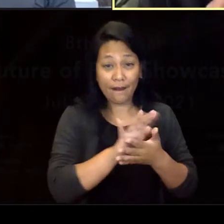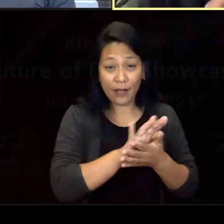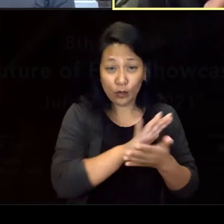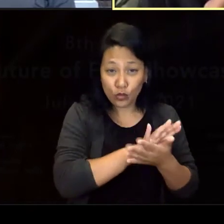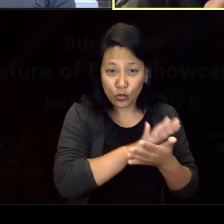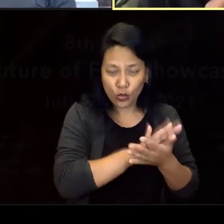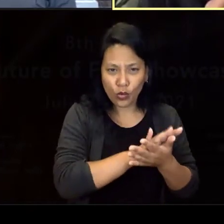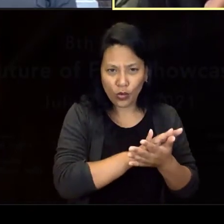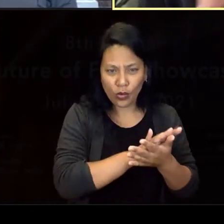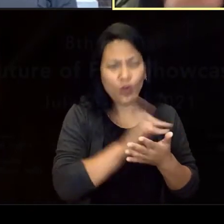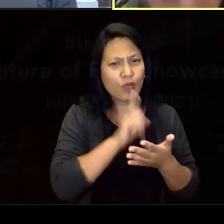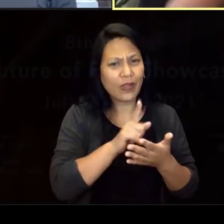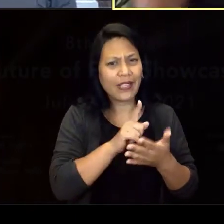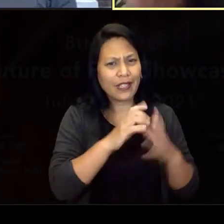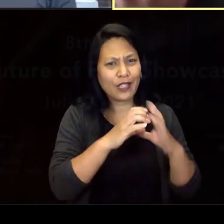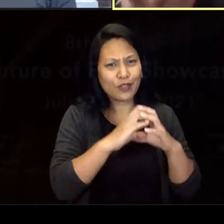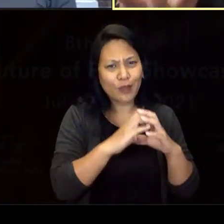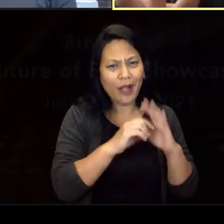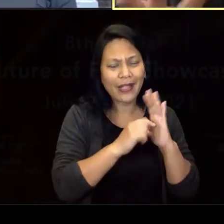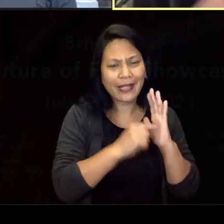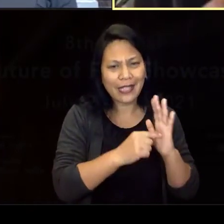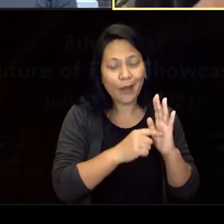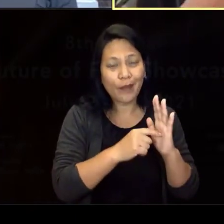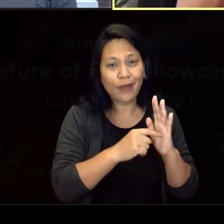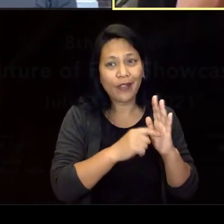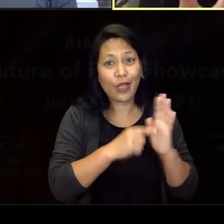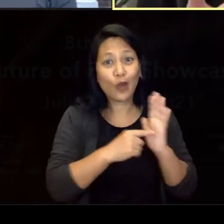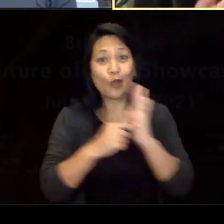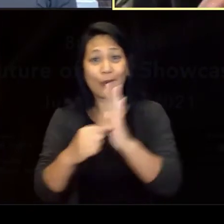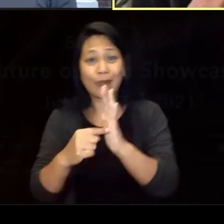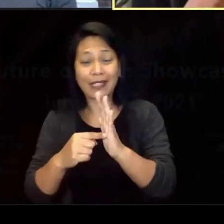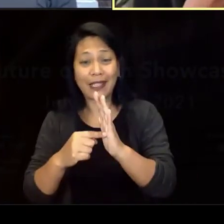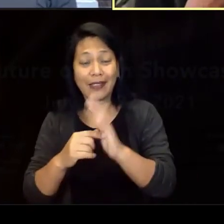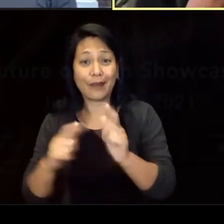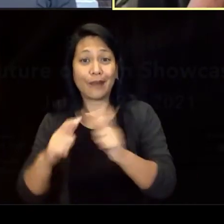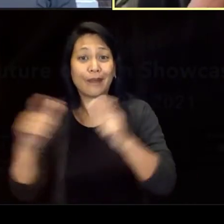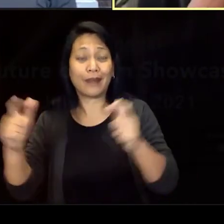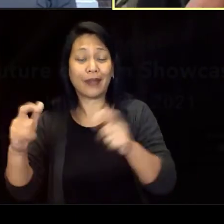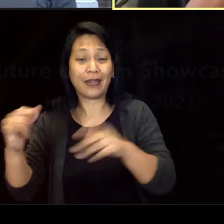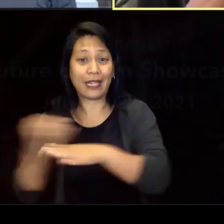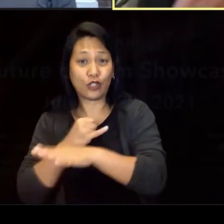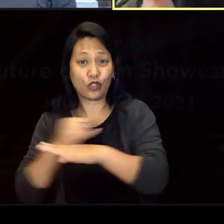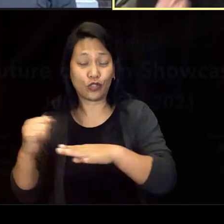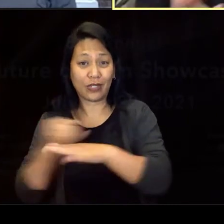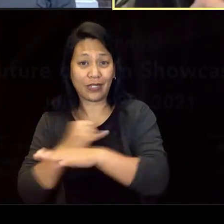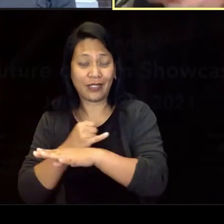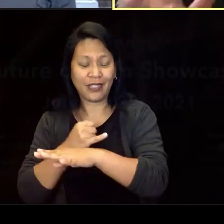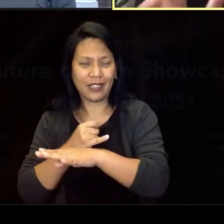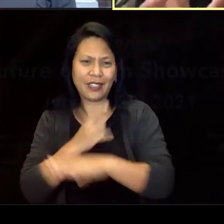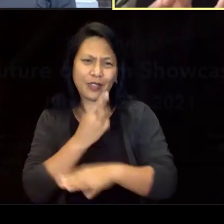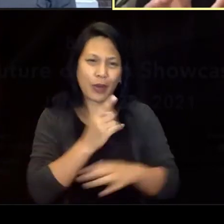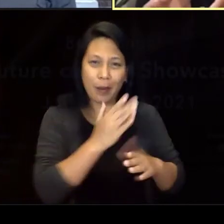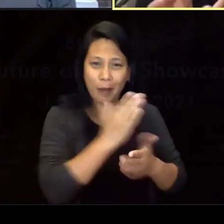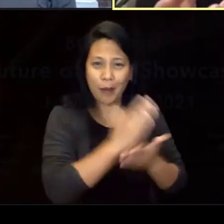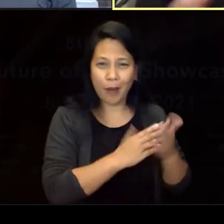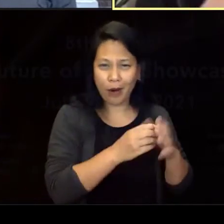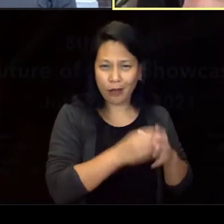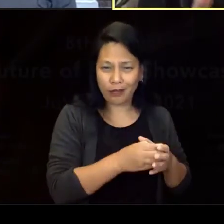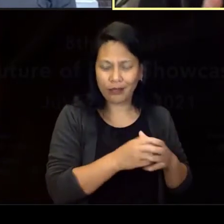And so there are a lot of things came up there that come up in the industry and it was interesting, like, how I chose